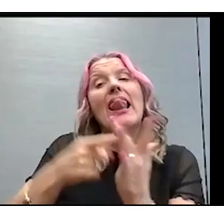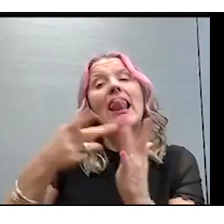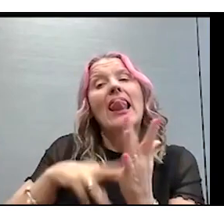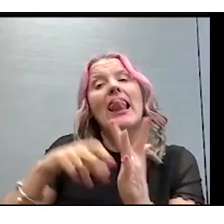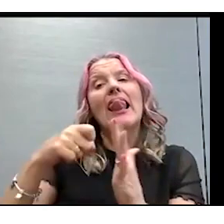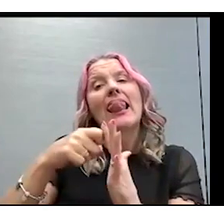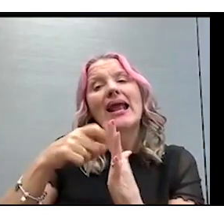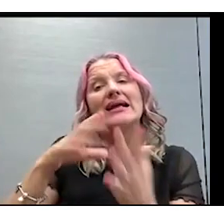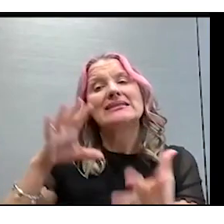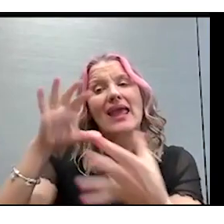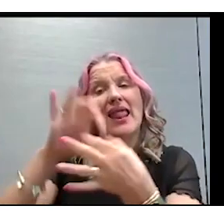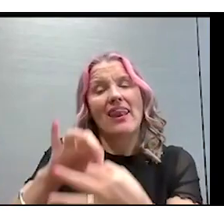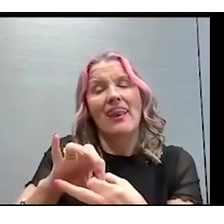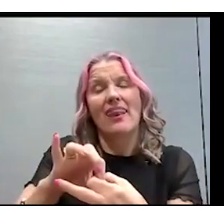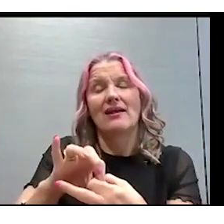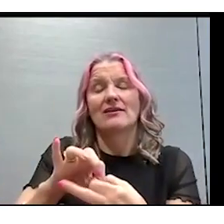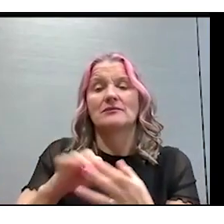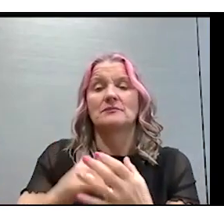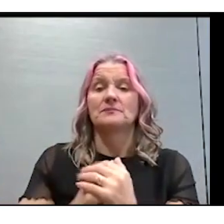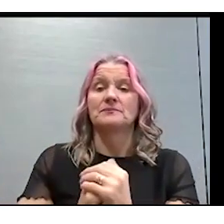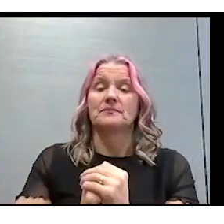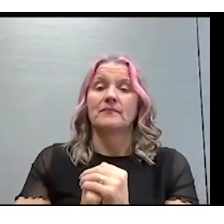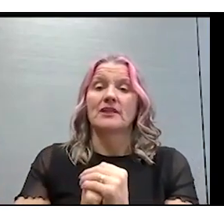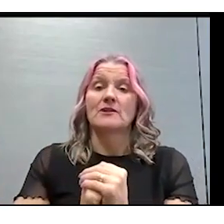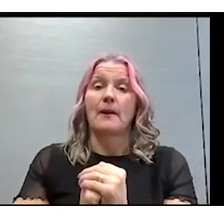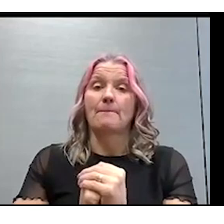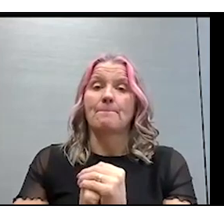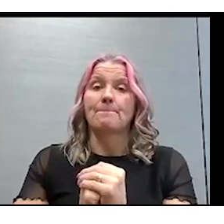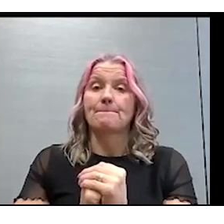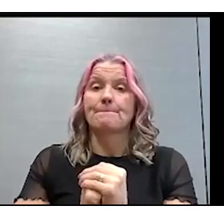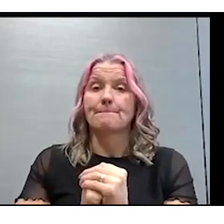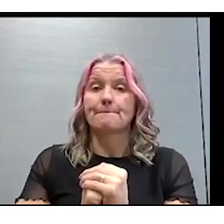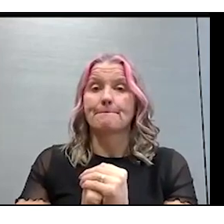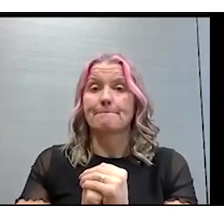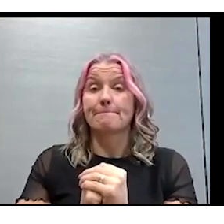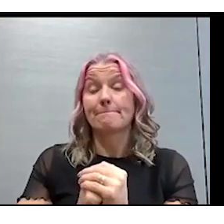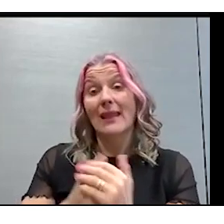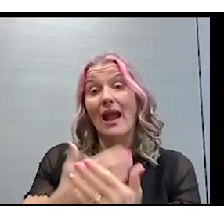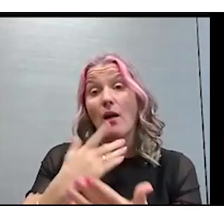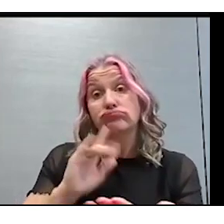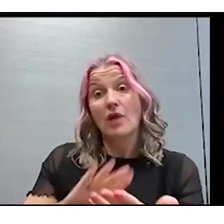is what I'm developing, and I love your support. And as promised, I will be sharing this deck